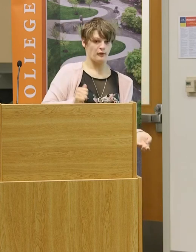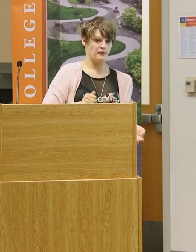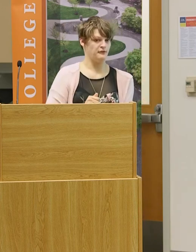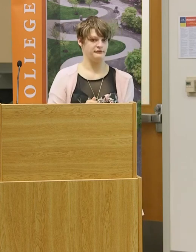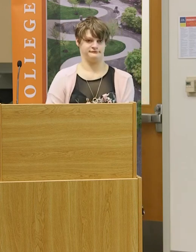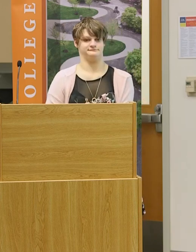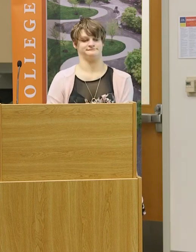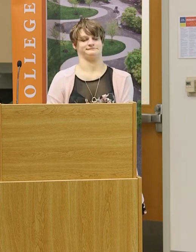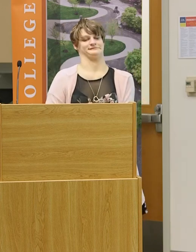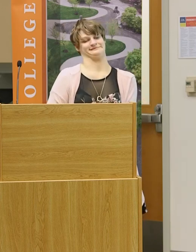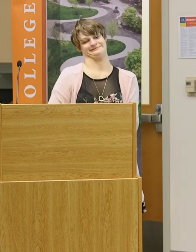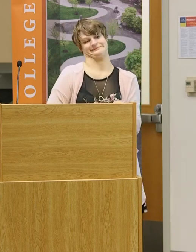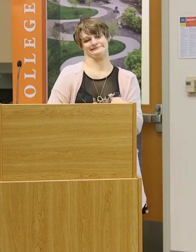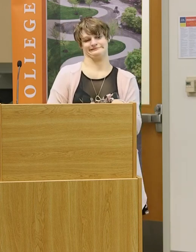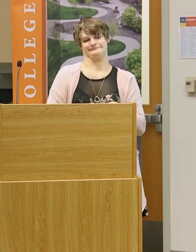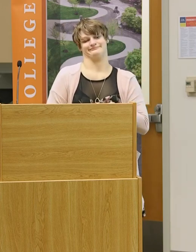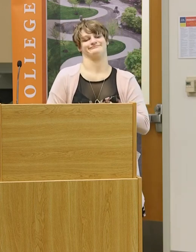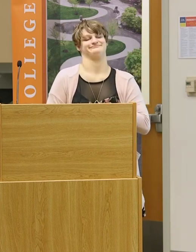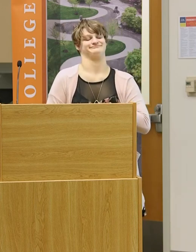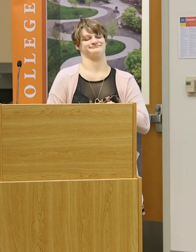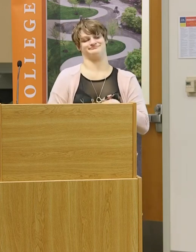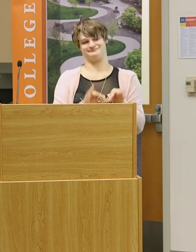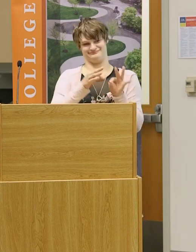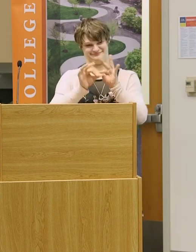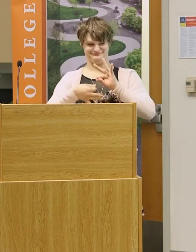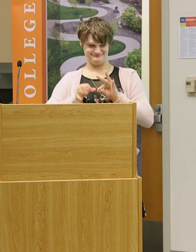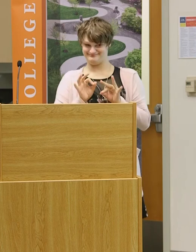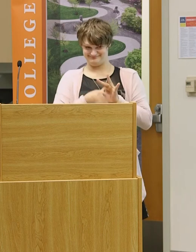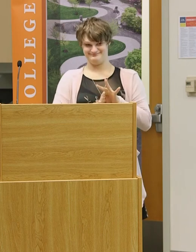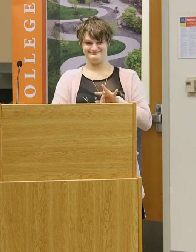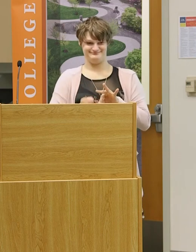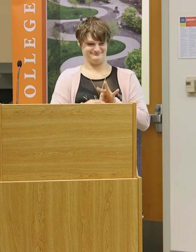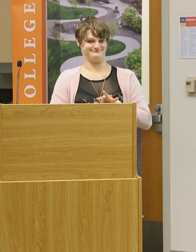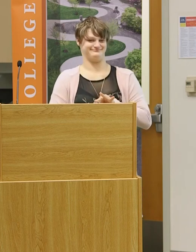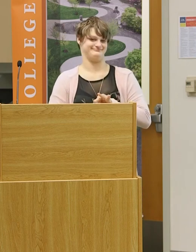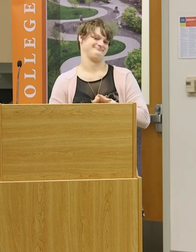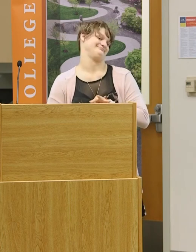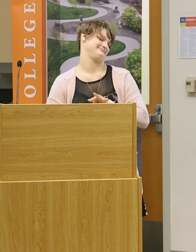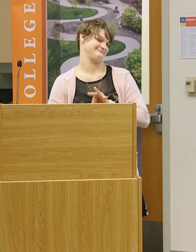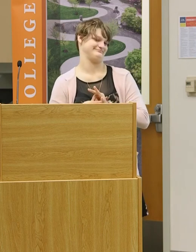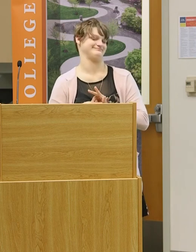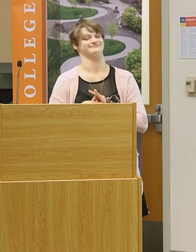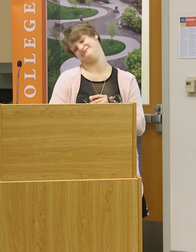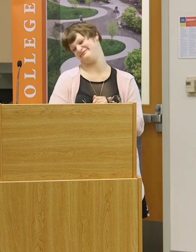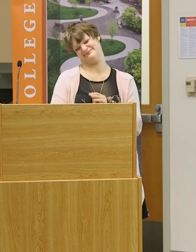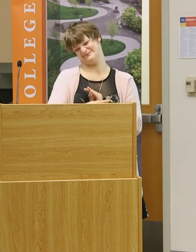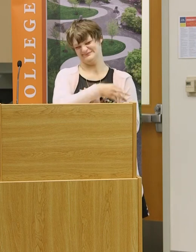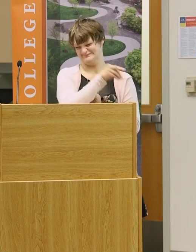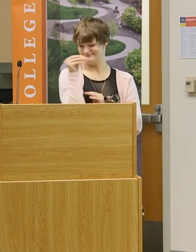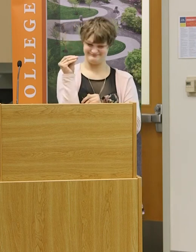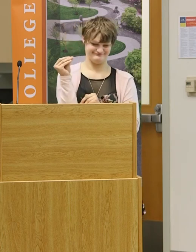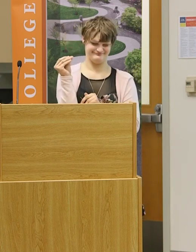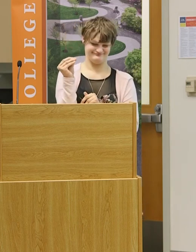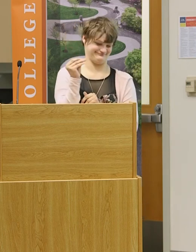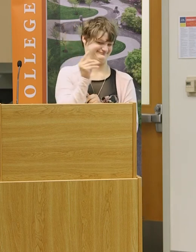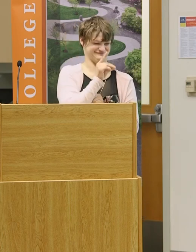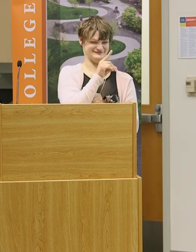they recently hired a tutor who know American Sign Language, and I've been able to receive direct access and communication